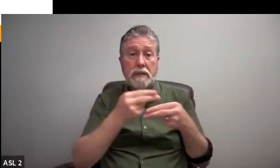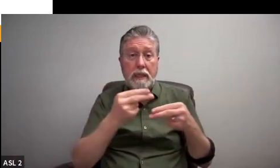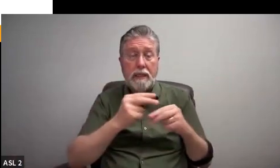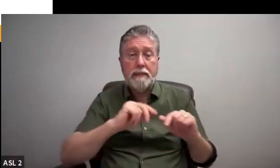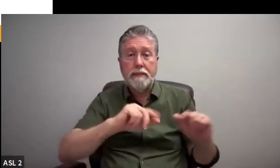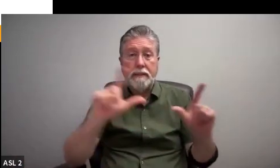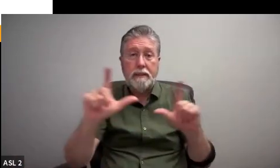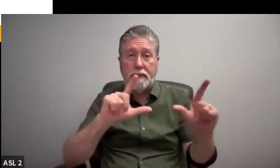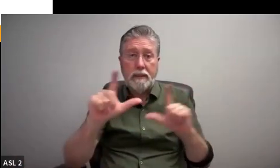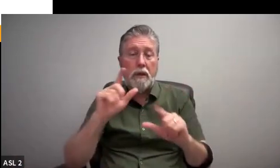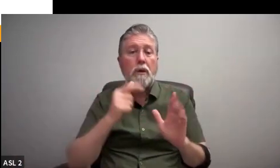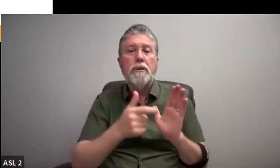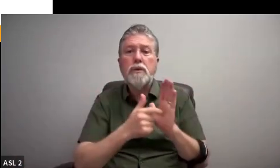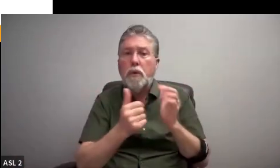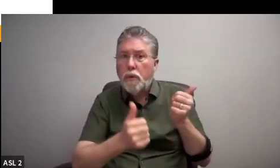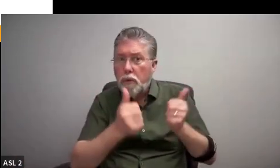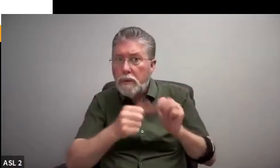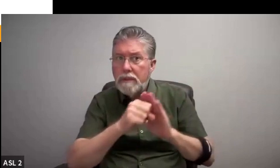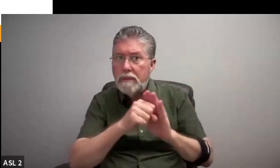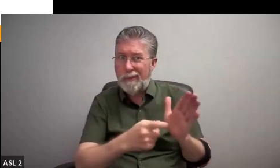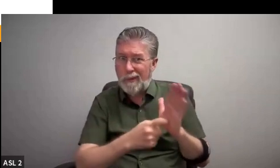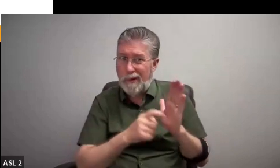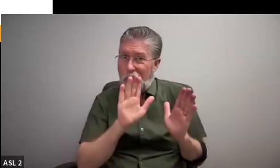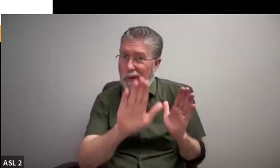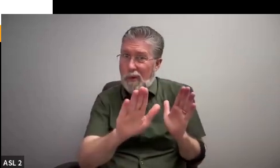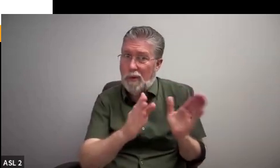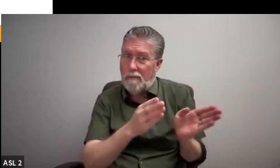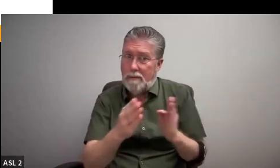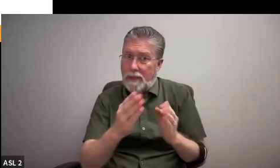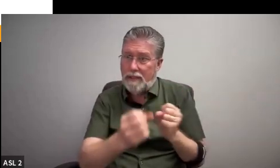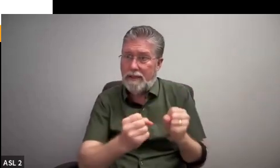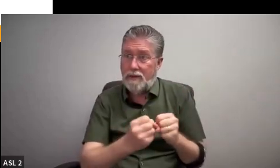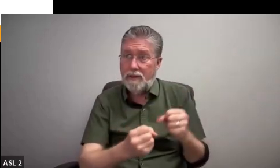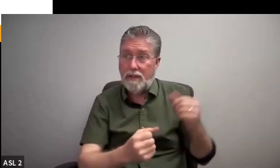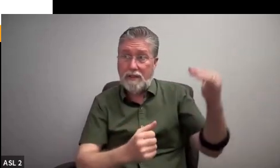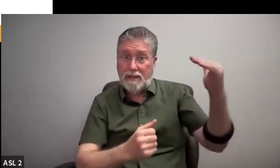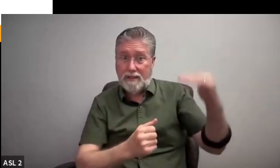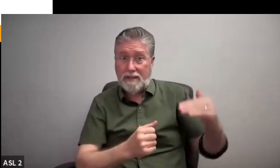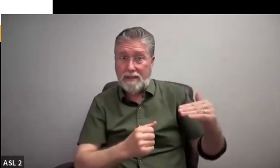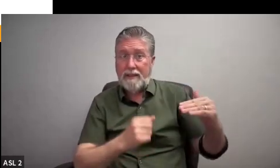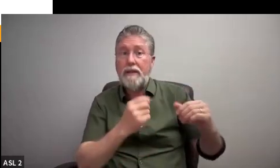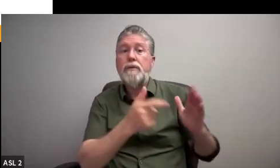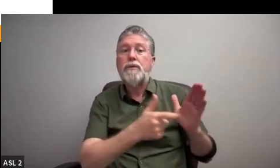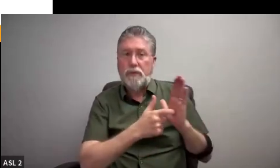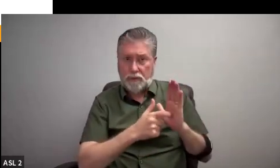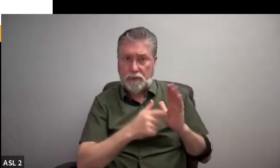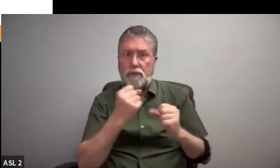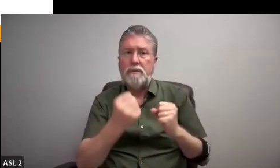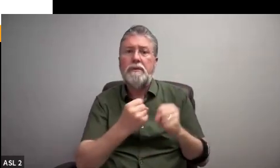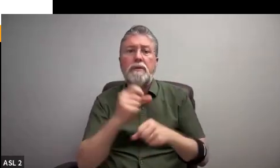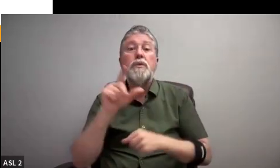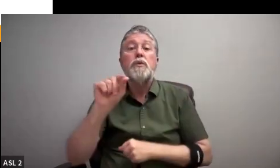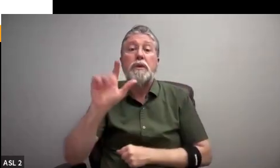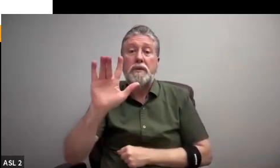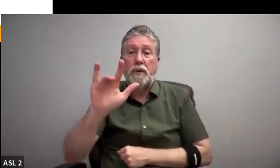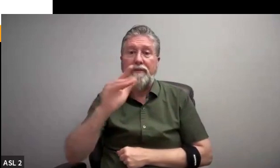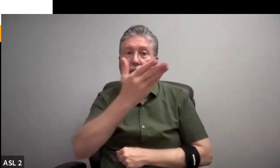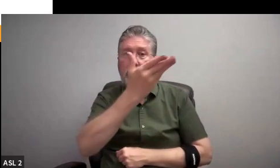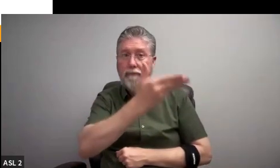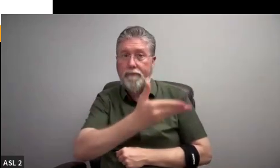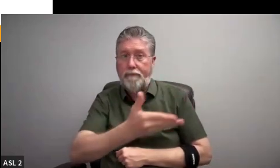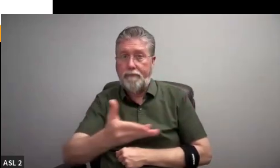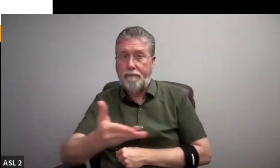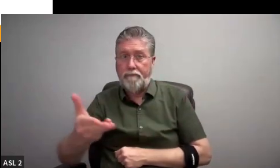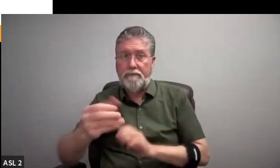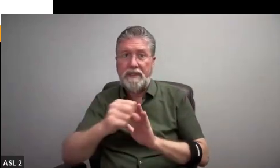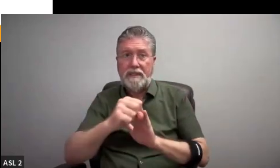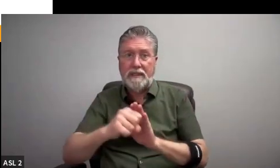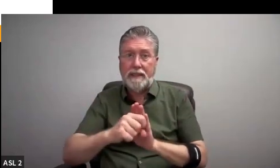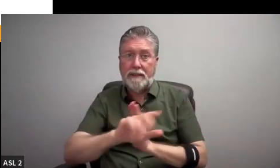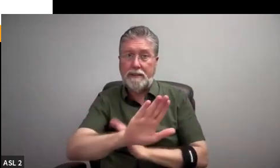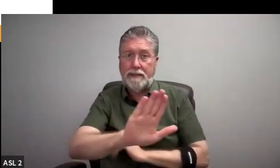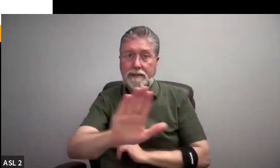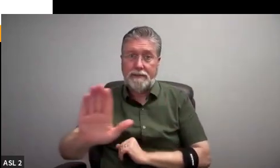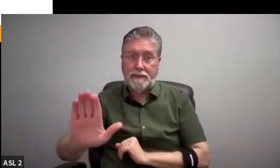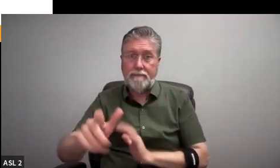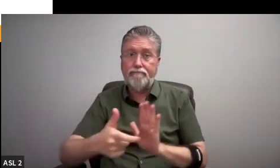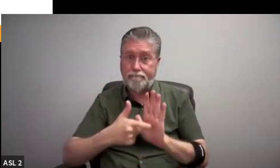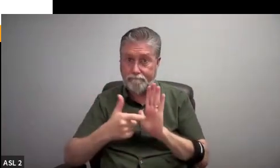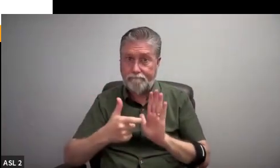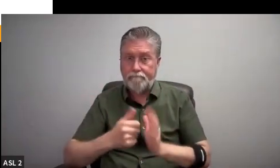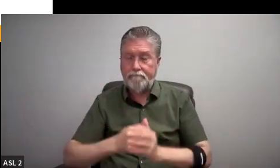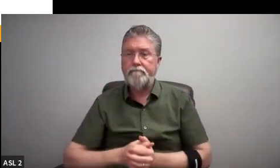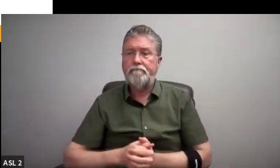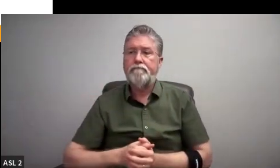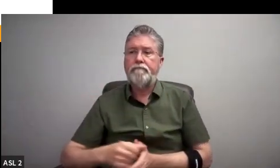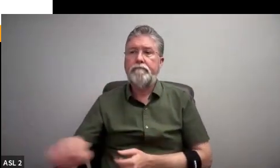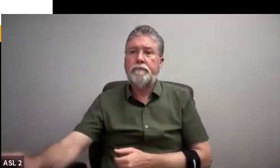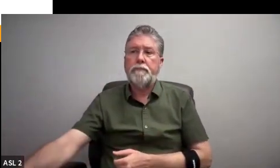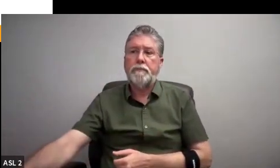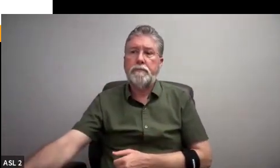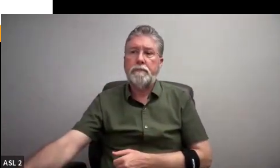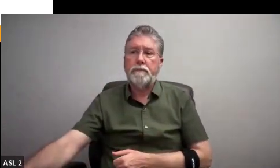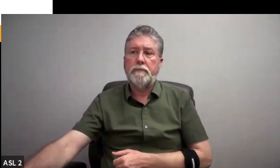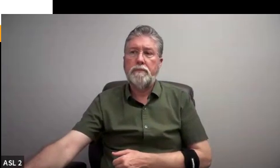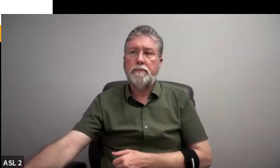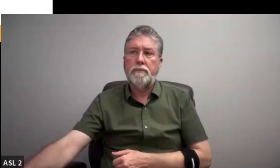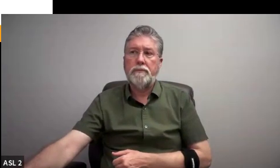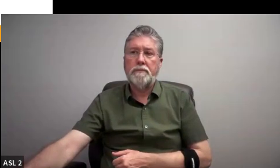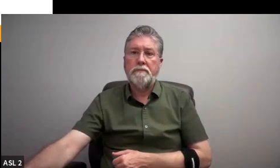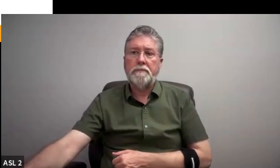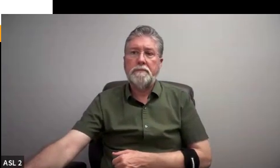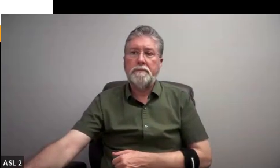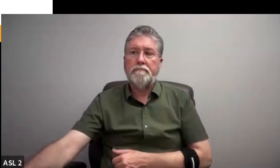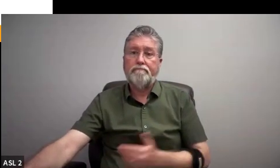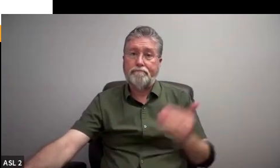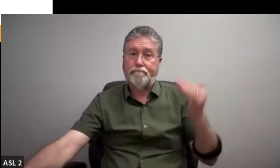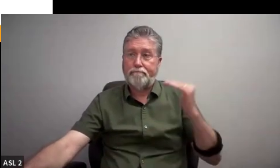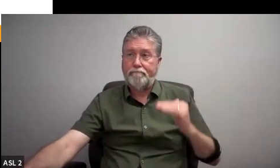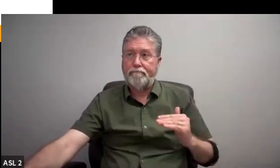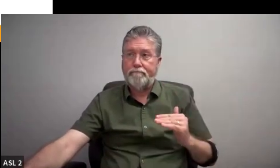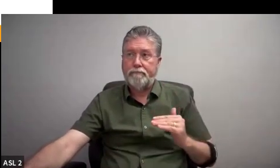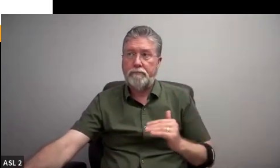with plans due per their year. So this slide list states with plans due in 2025. Next slide please.